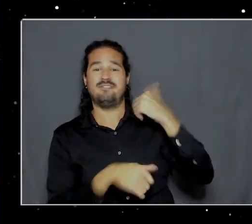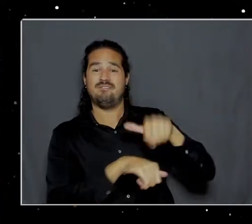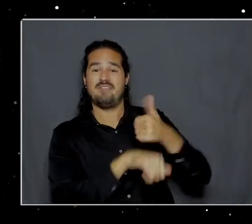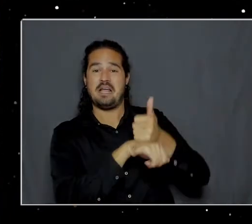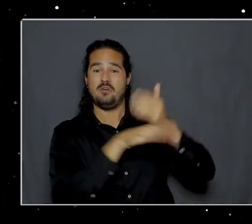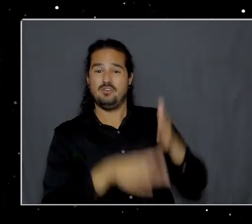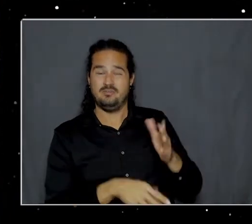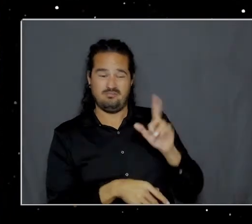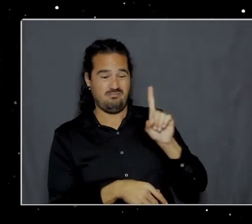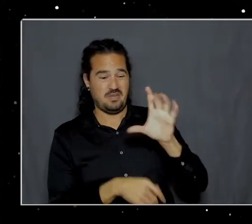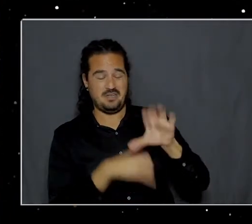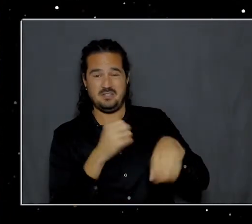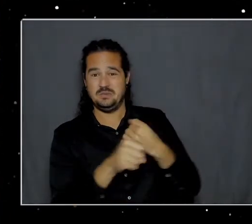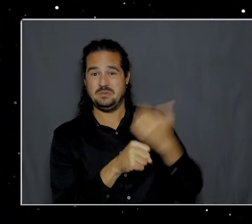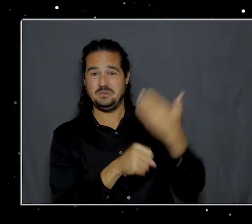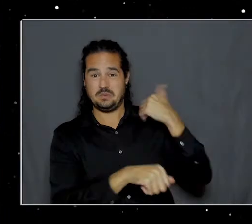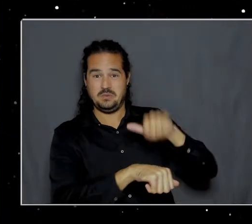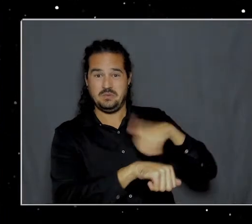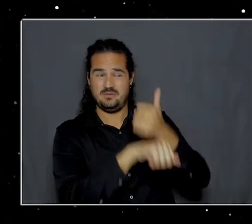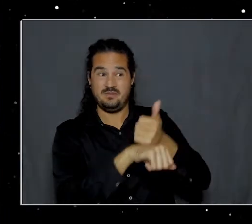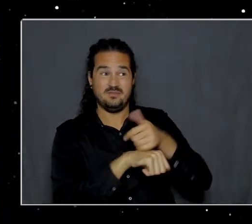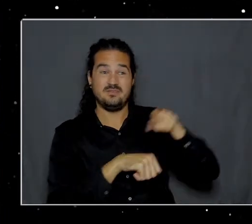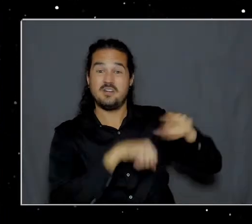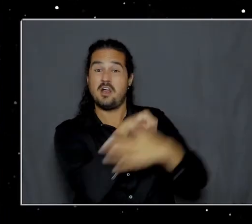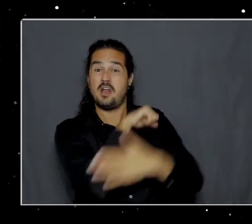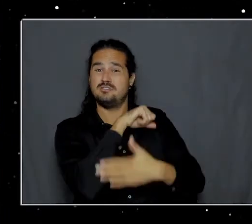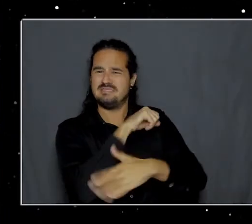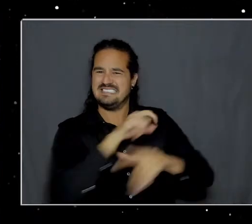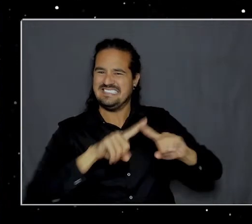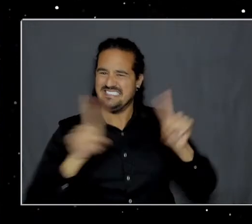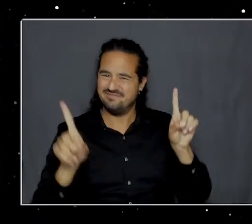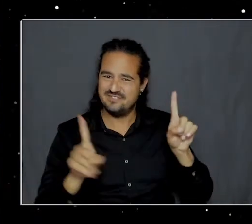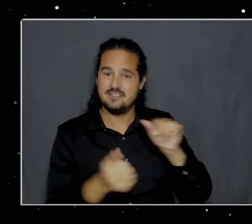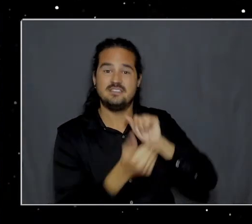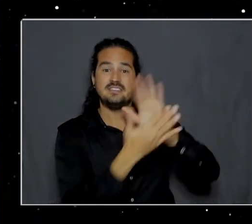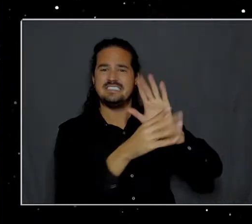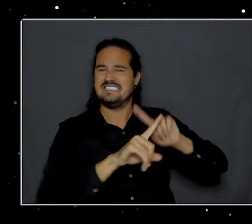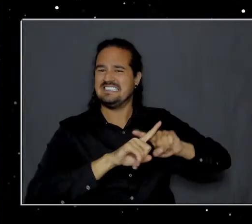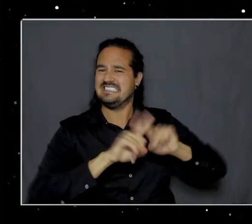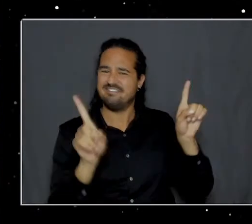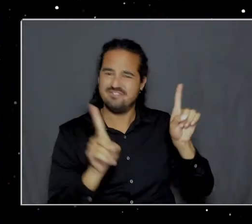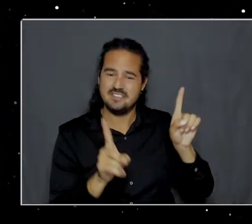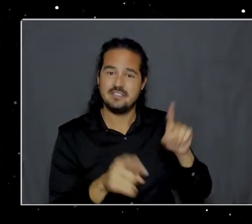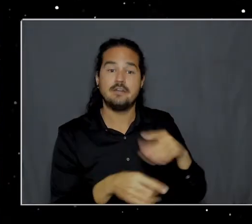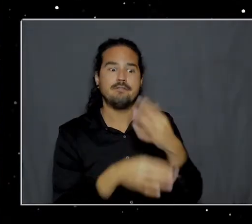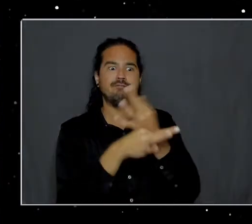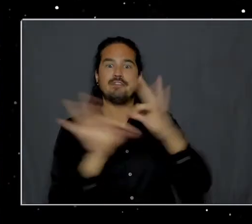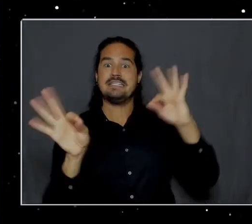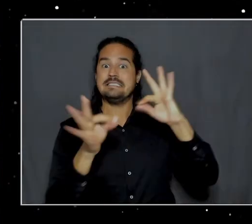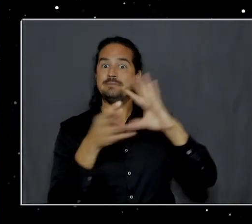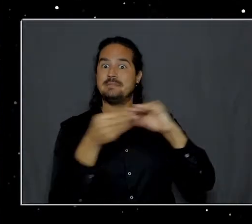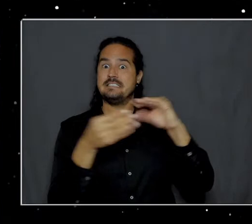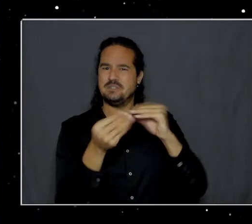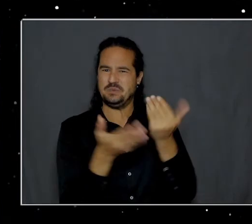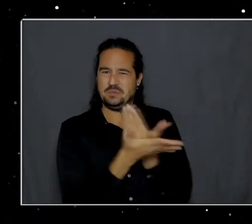WAS A DIFFERENT COUNTRY, DIFFERENT PROBLEMS. FREE SPEECH WAS JUST COMING INTO ITS OWN.